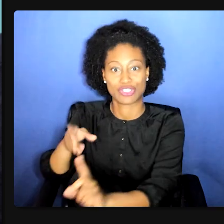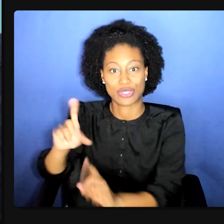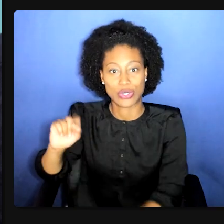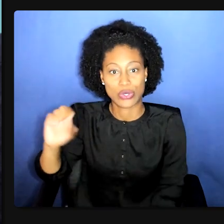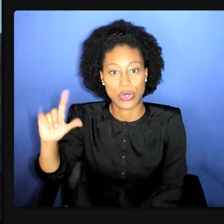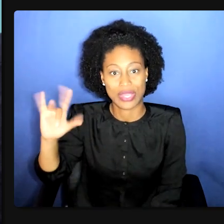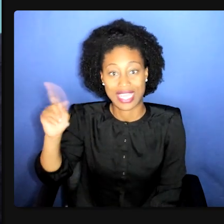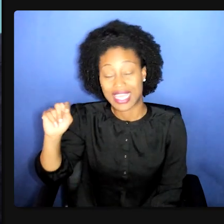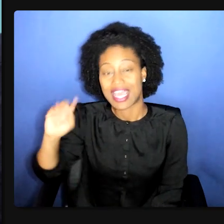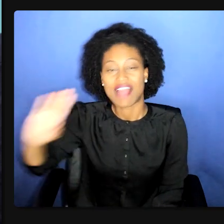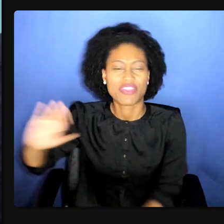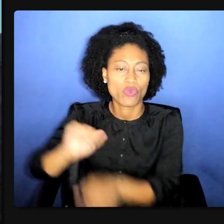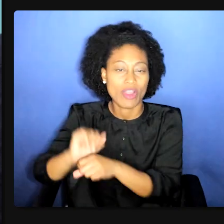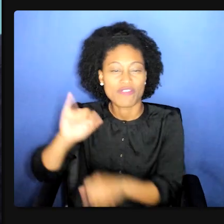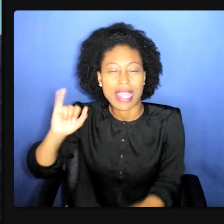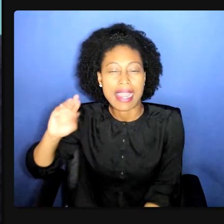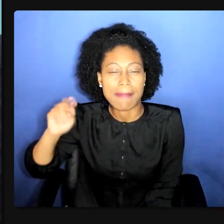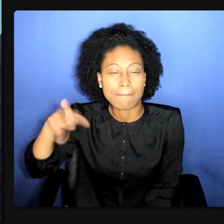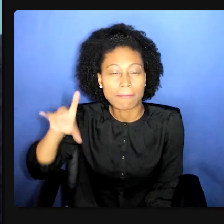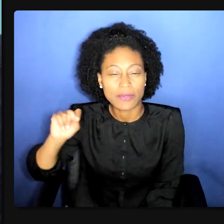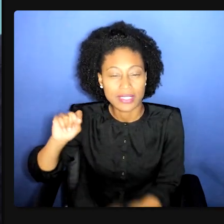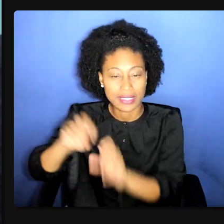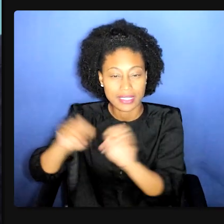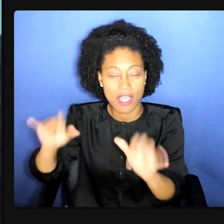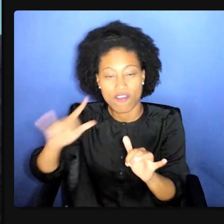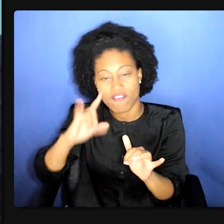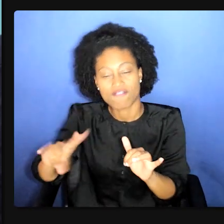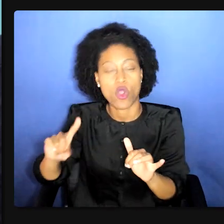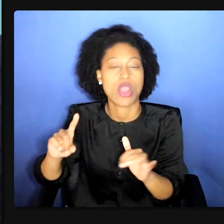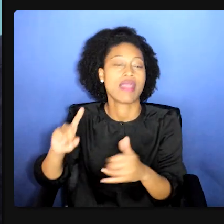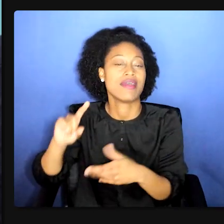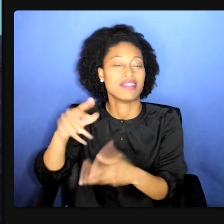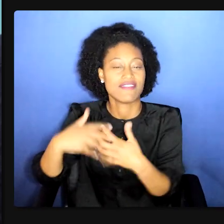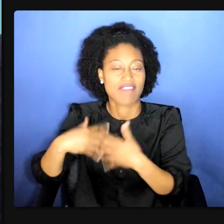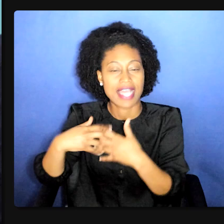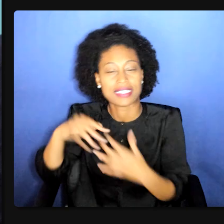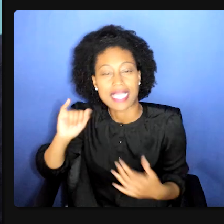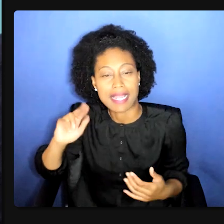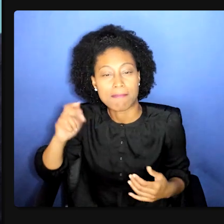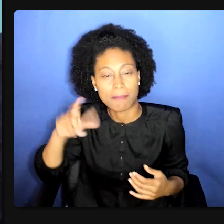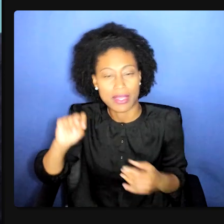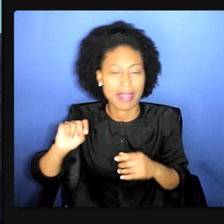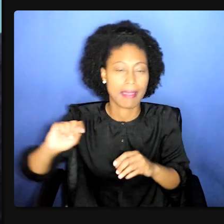been doing on their new input system for sort of arbitrary uh device input mapping and our our you